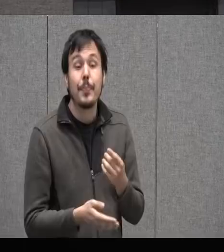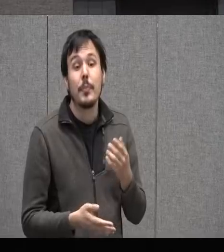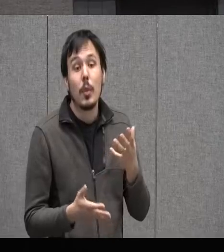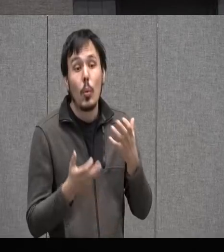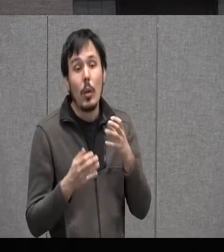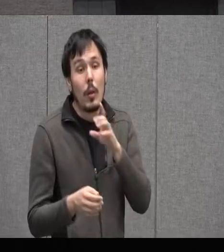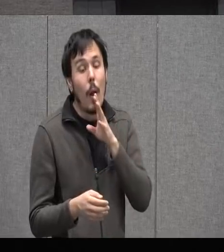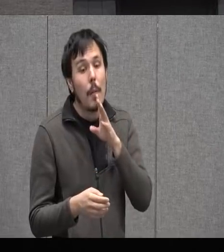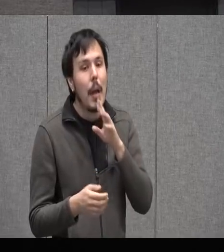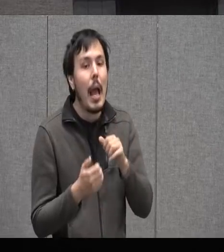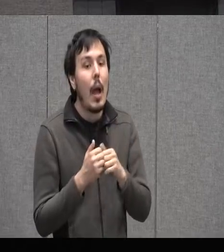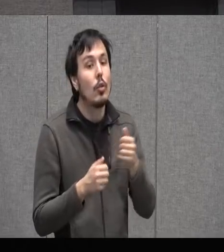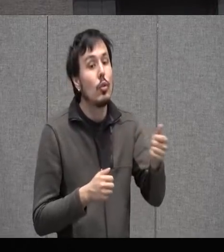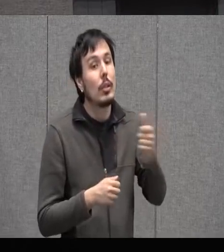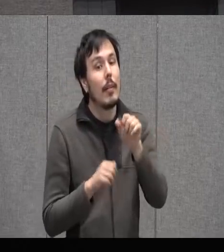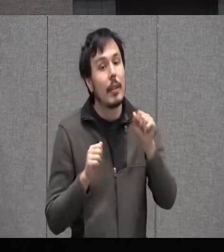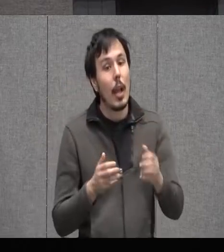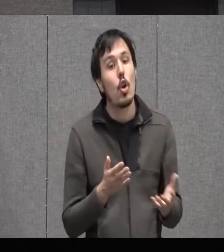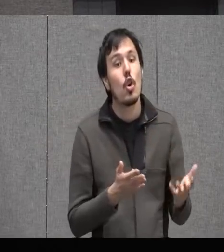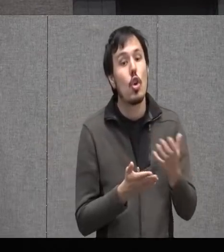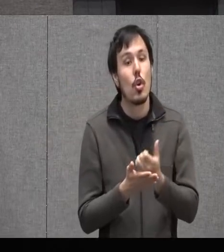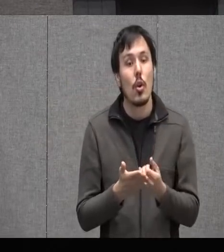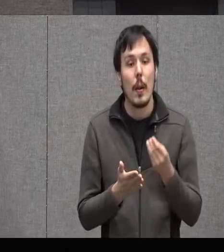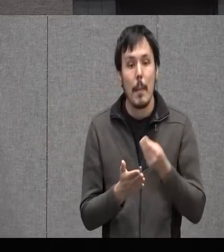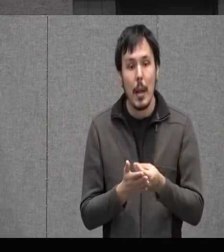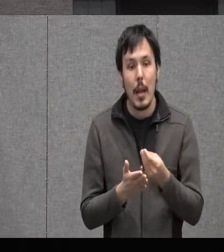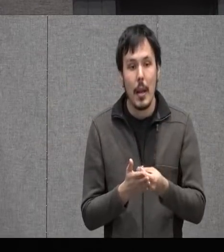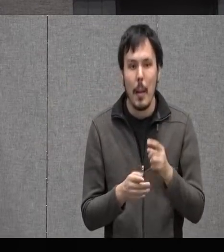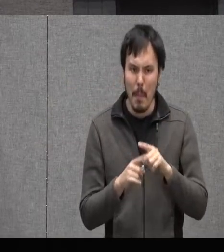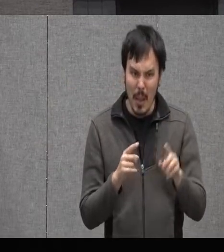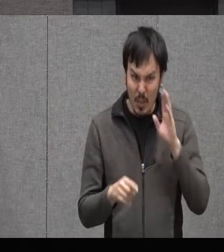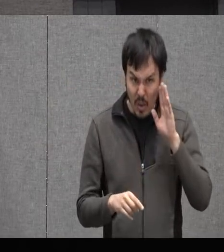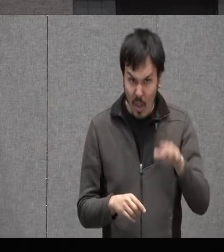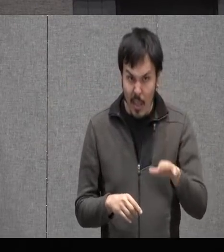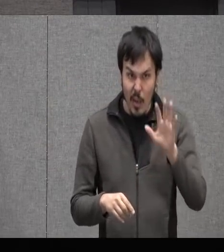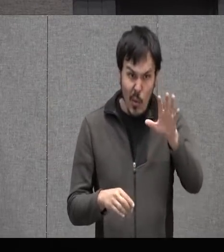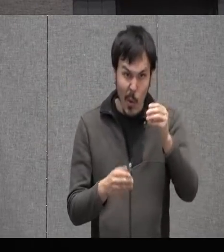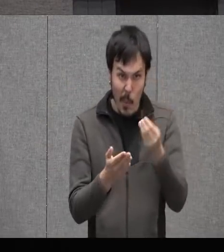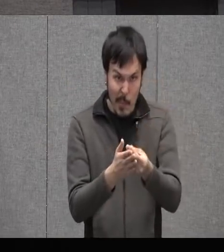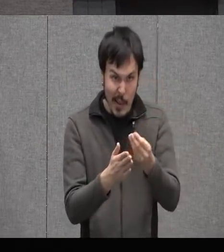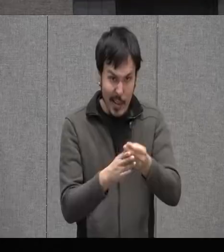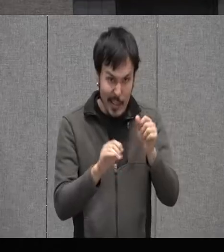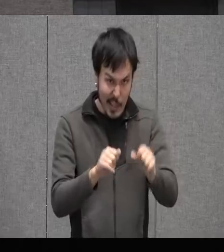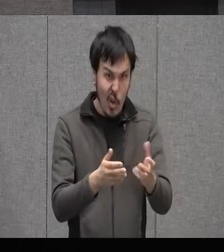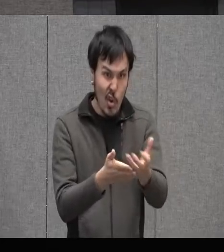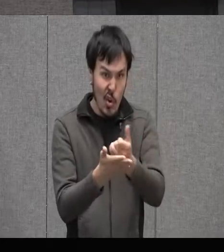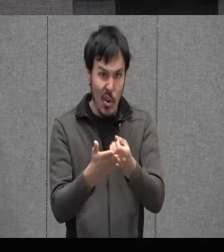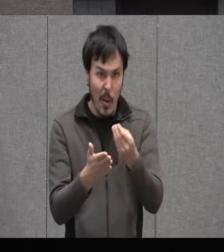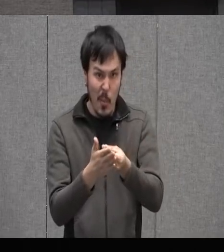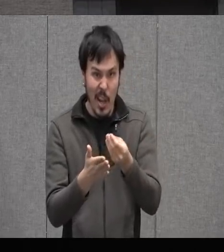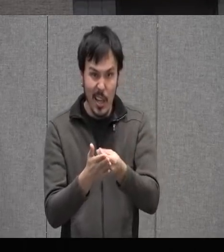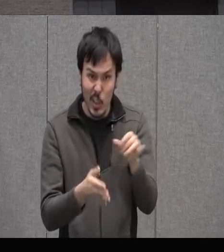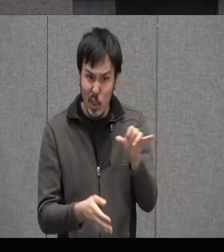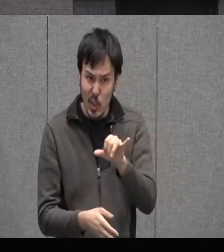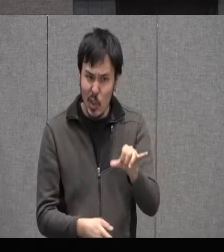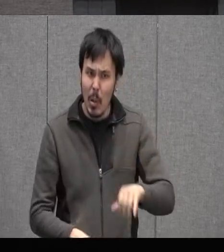And also thinking about ways your money can earn money. Did you know that could happen? We're going to learn a little bit about that today.